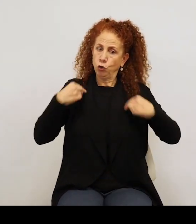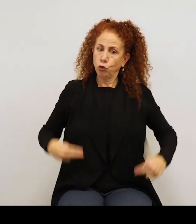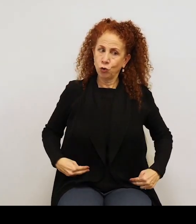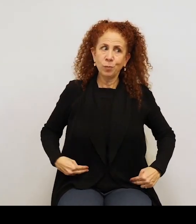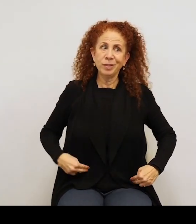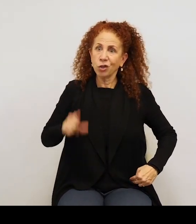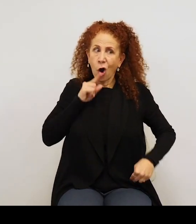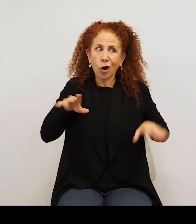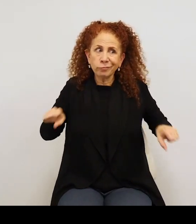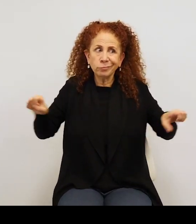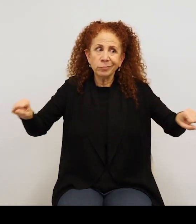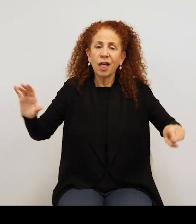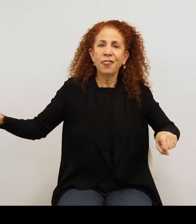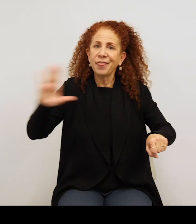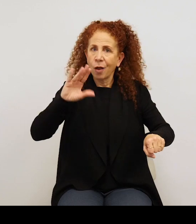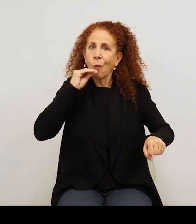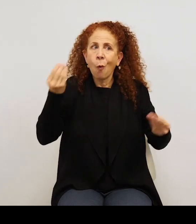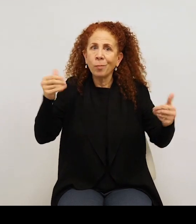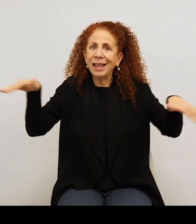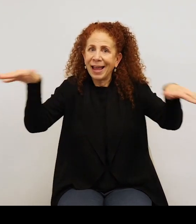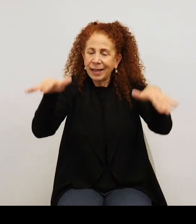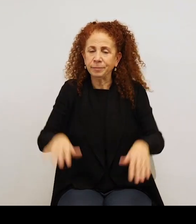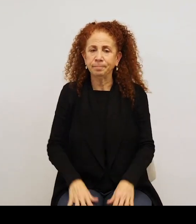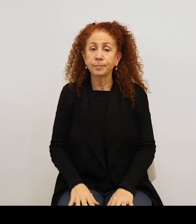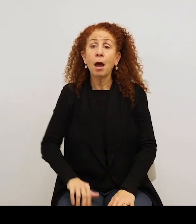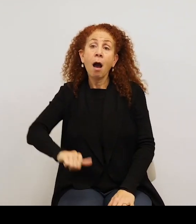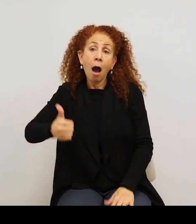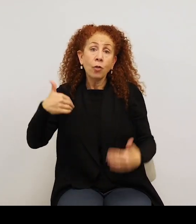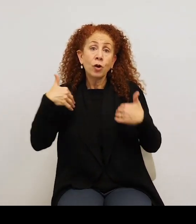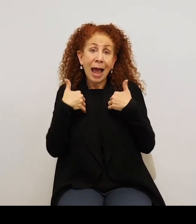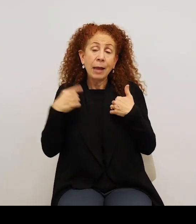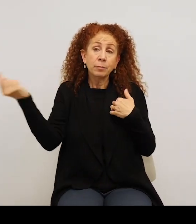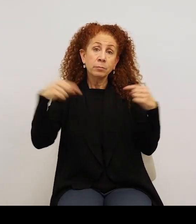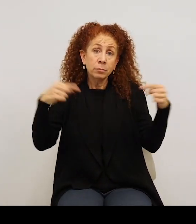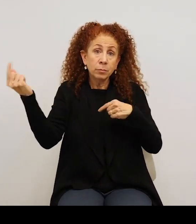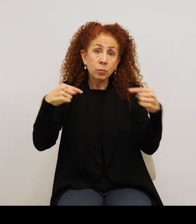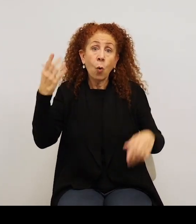infringing on their habitats. Others are leaving the monoculture of the countryside